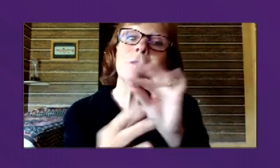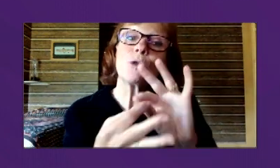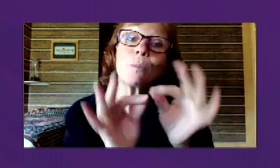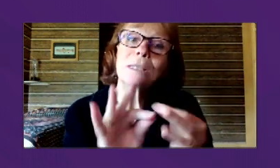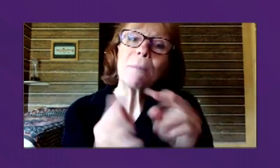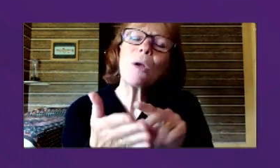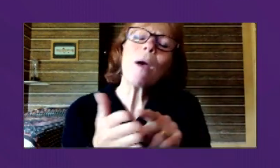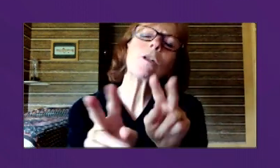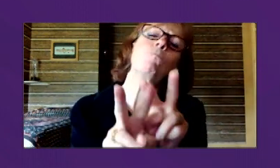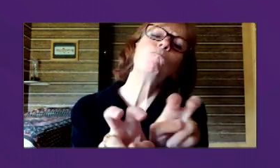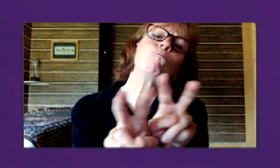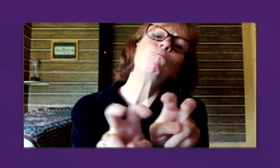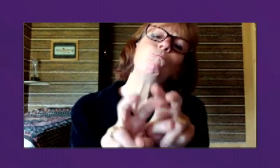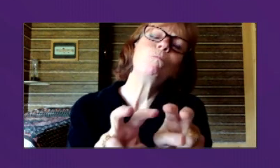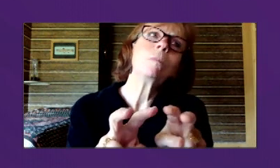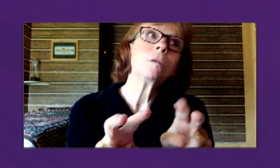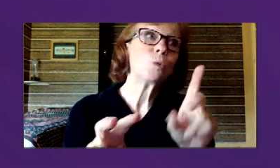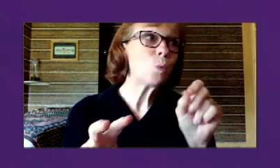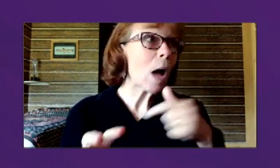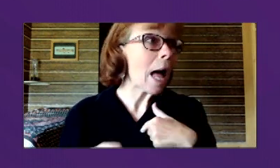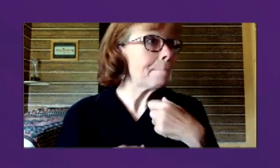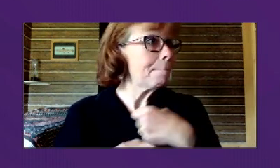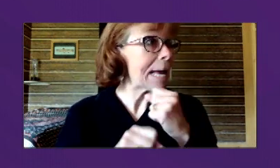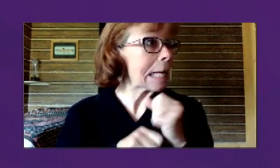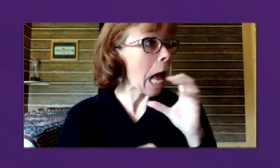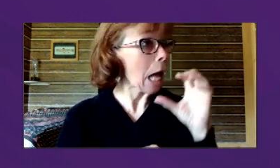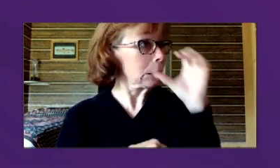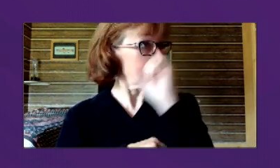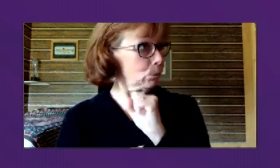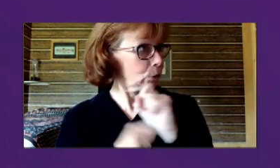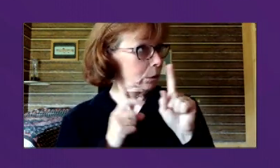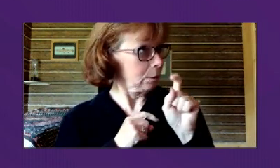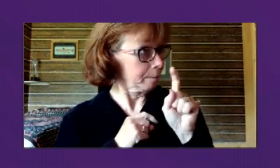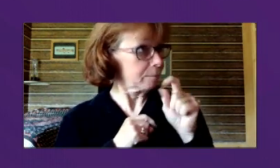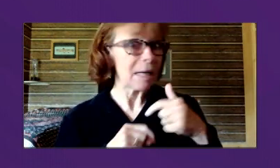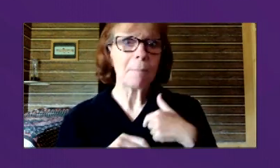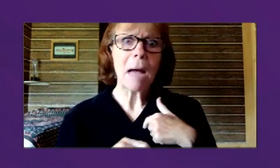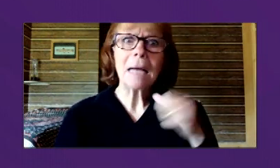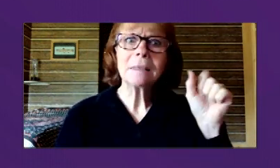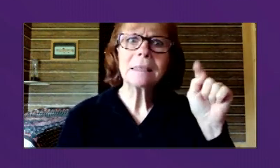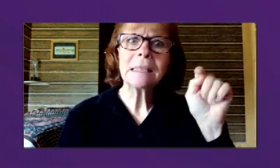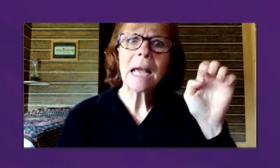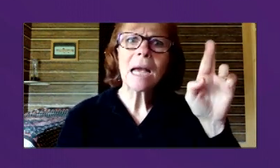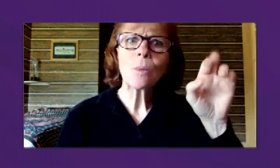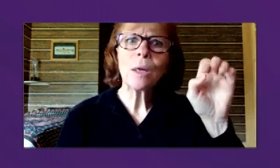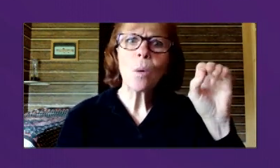assumptions and stereotypes of Native peoples, introducing and assessing multiple perspectives,